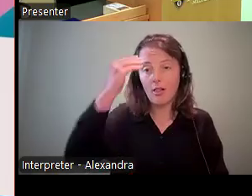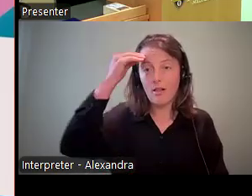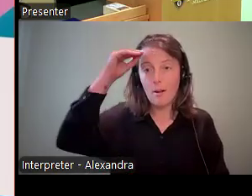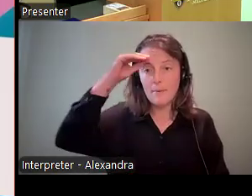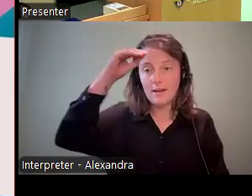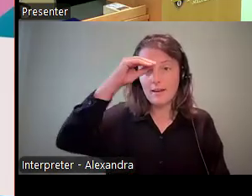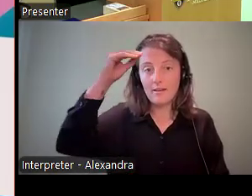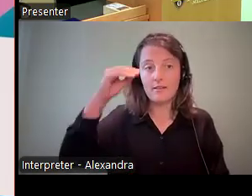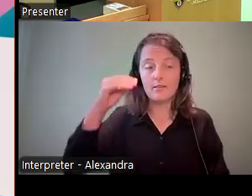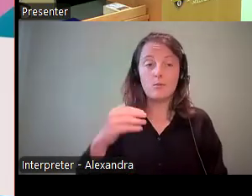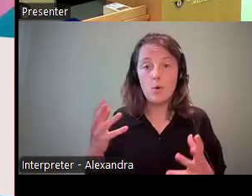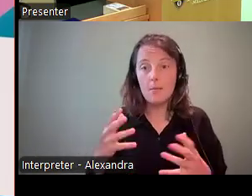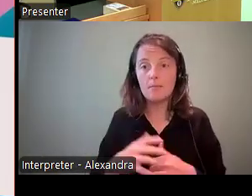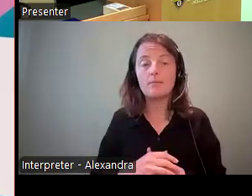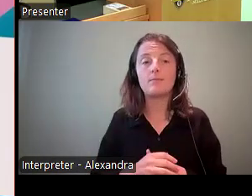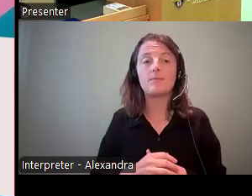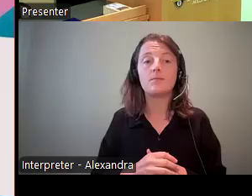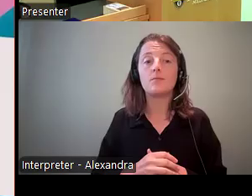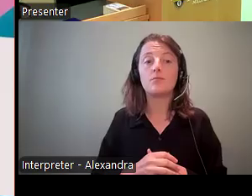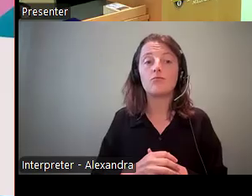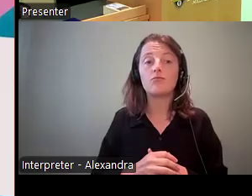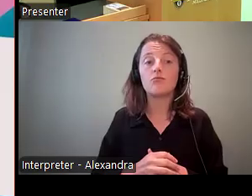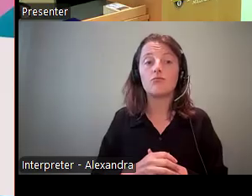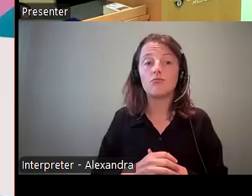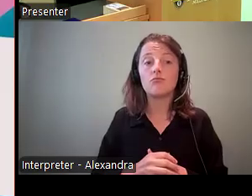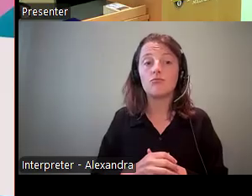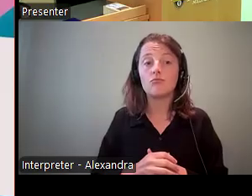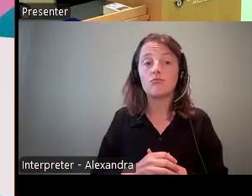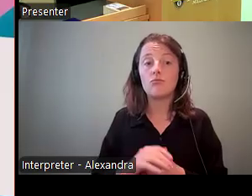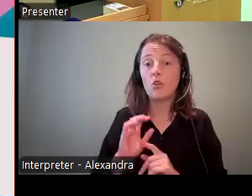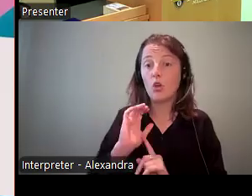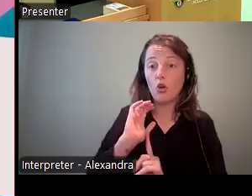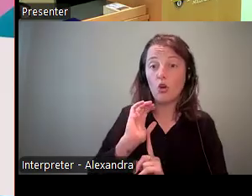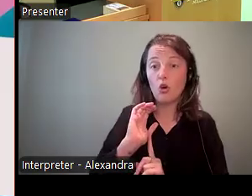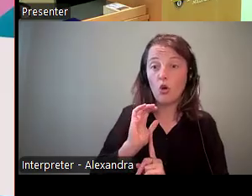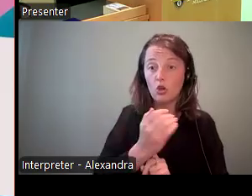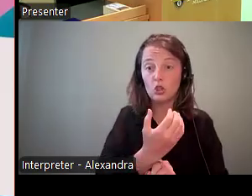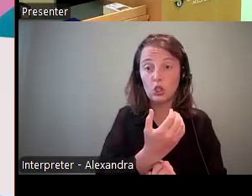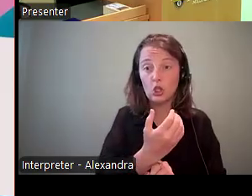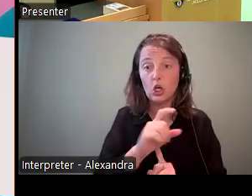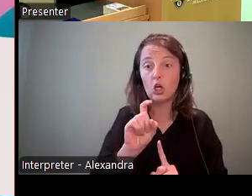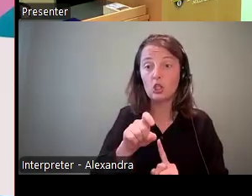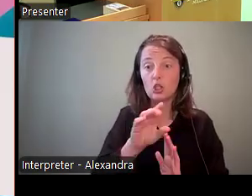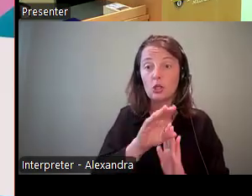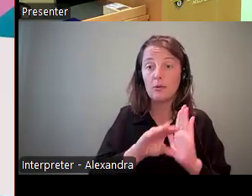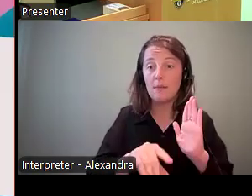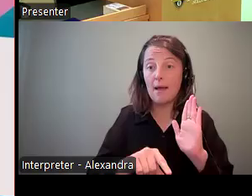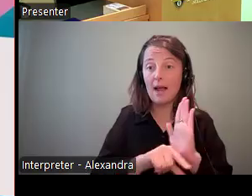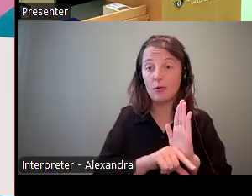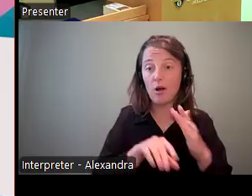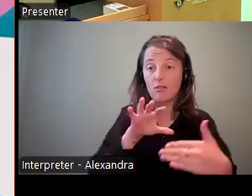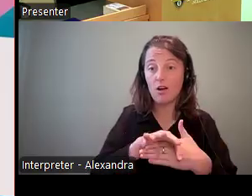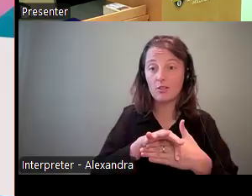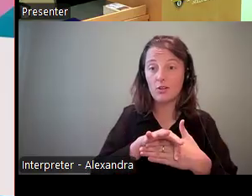culture should be background content or foreground content in treatment.